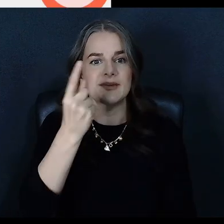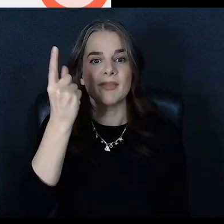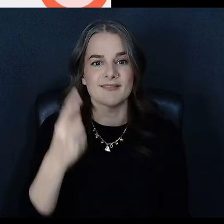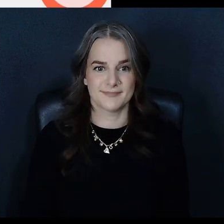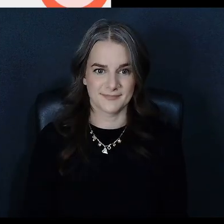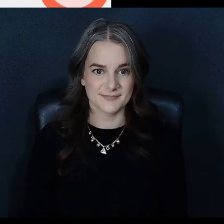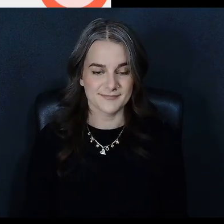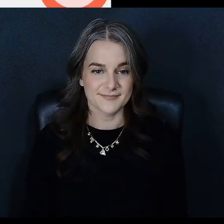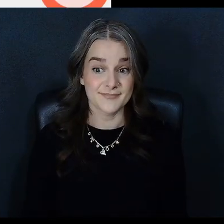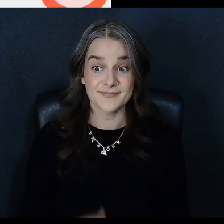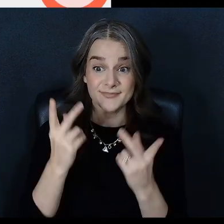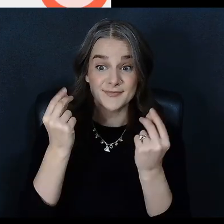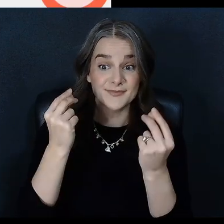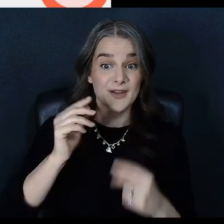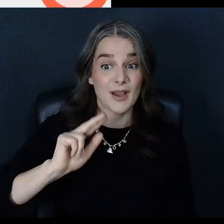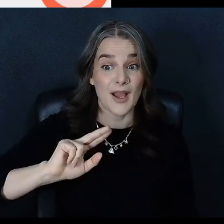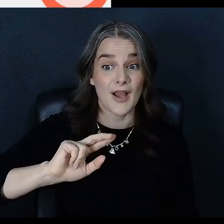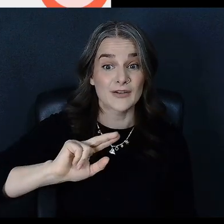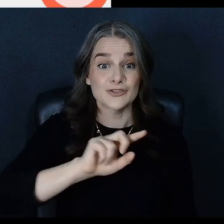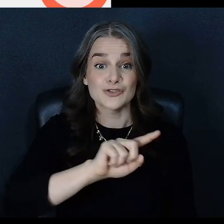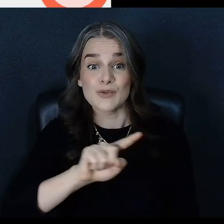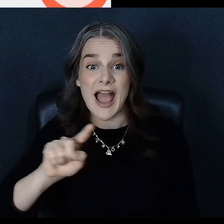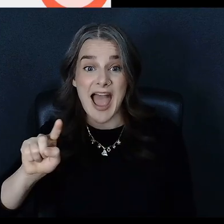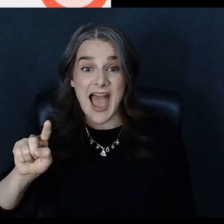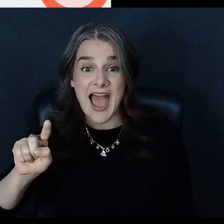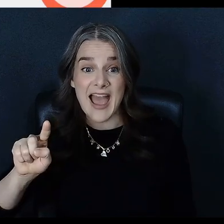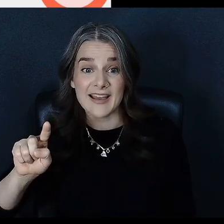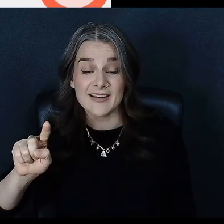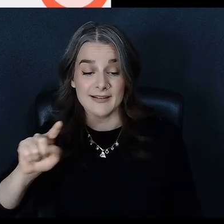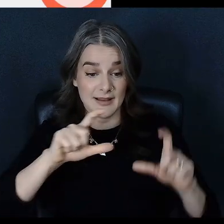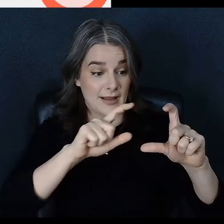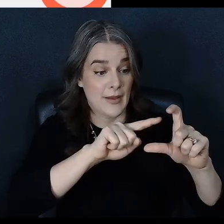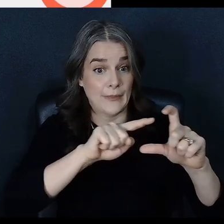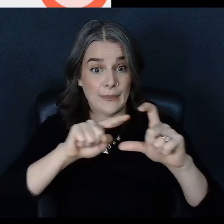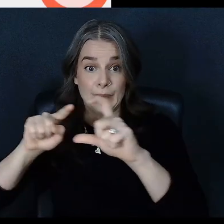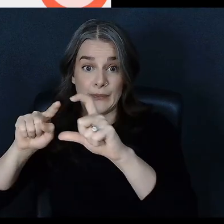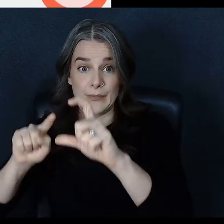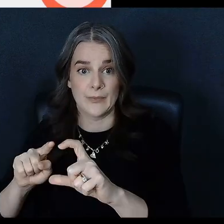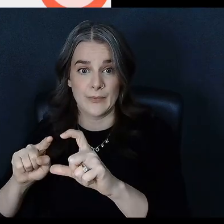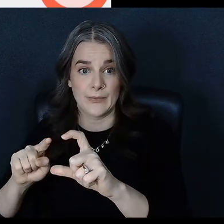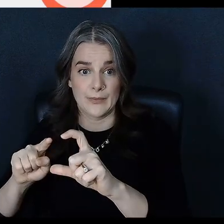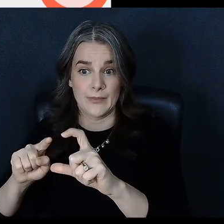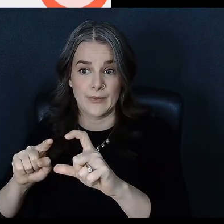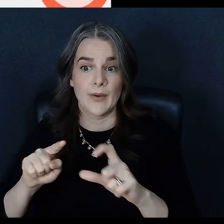Do we drag things? Do we tap? Do we double tap? Do we tap and hold-- I'm just kind of going through some of them